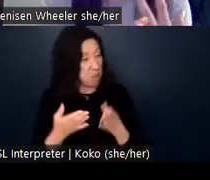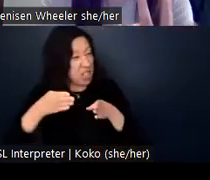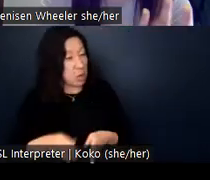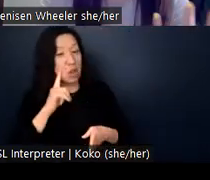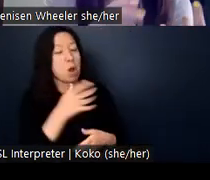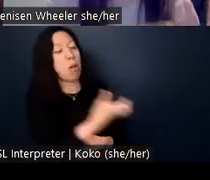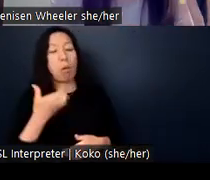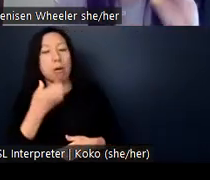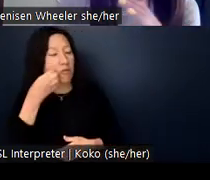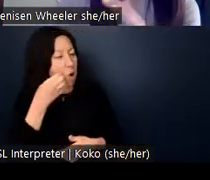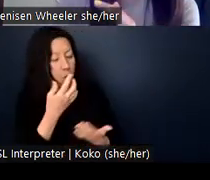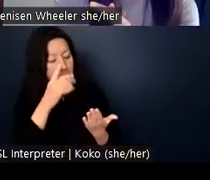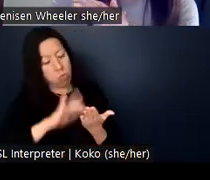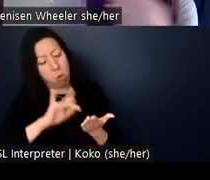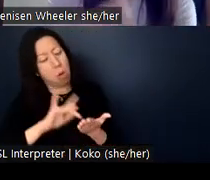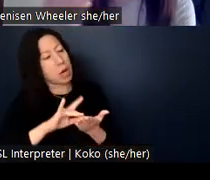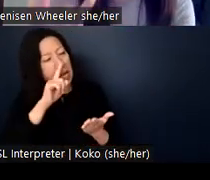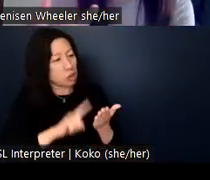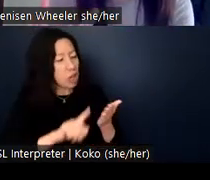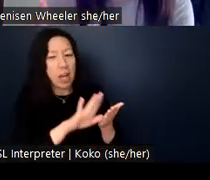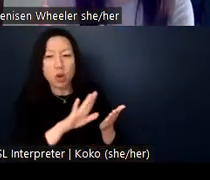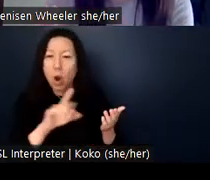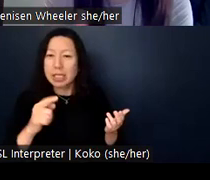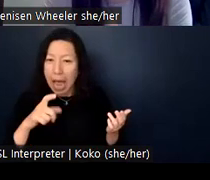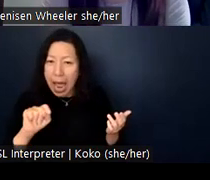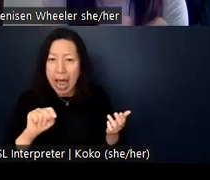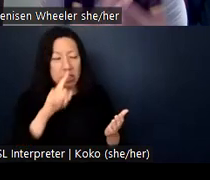phone numbers. Maybe they install an app that mirrors everything that happens on your phone.